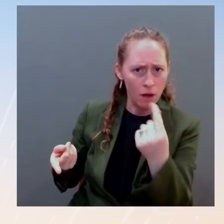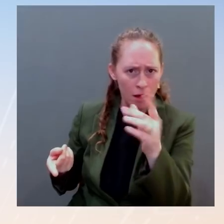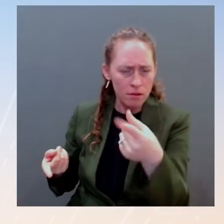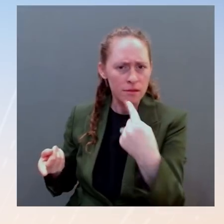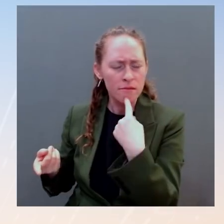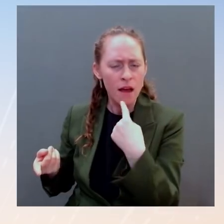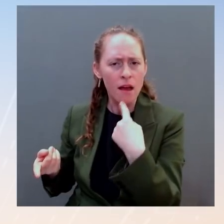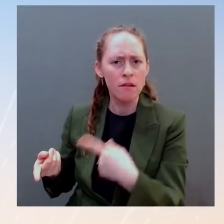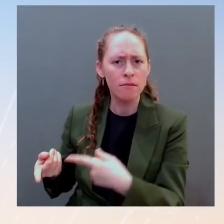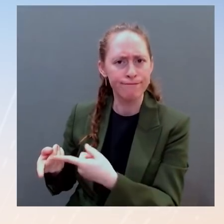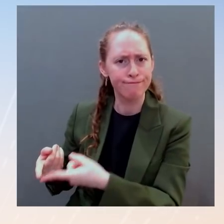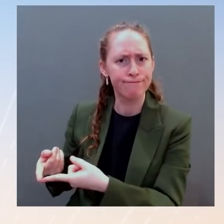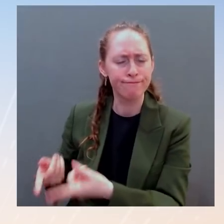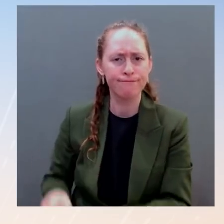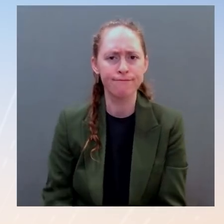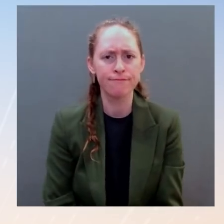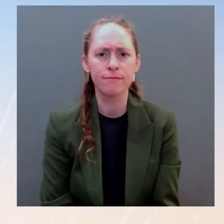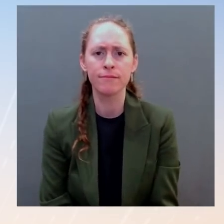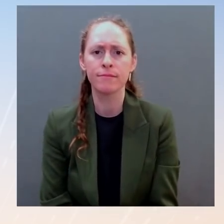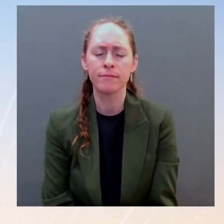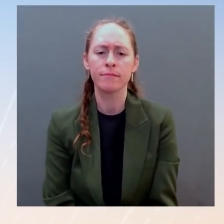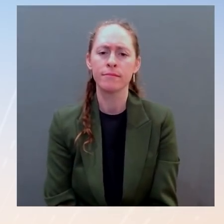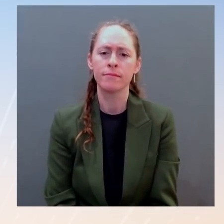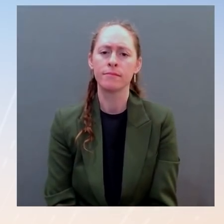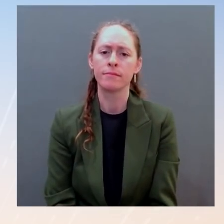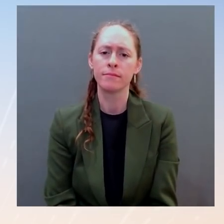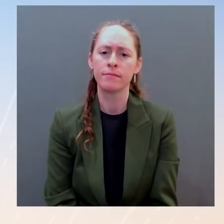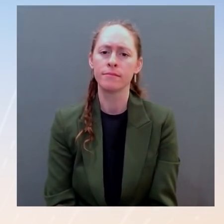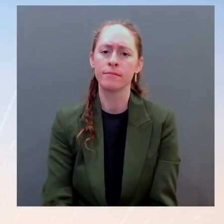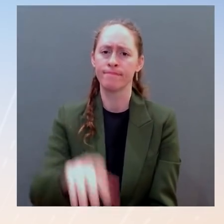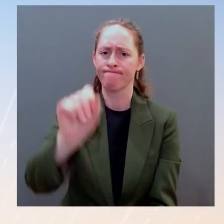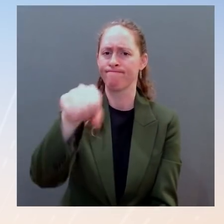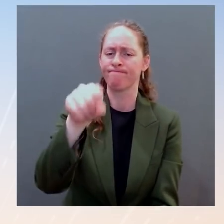and to his loved ones. To confirm all the specific details,